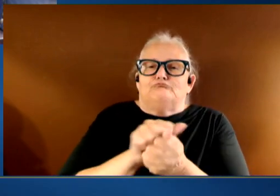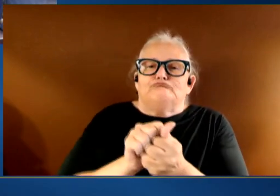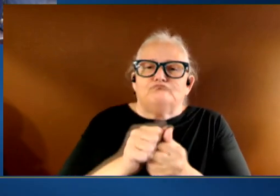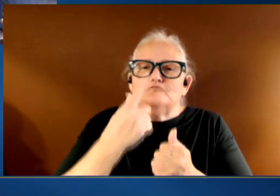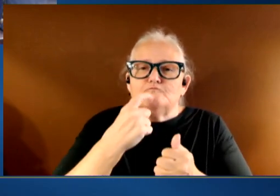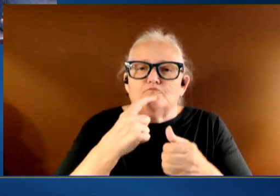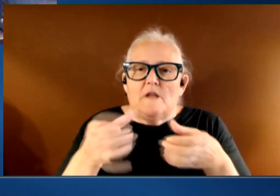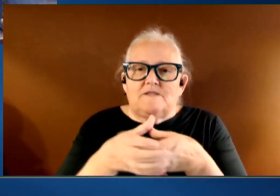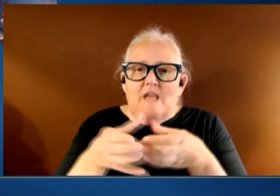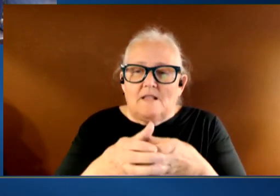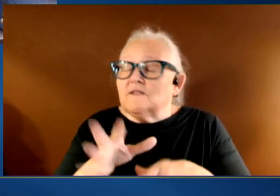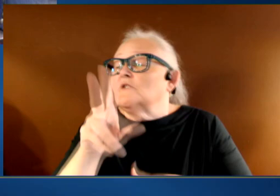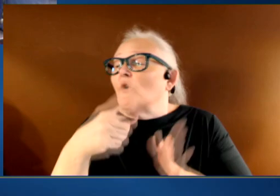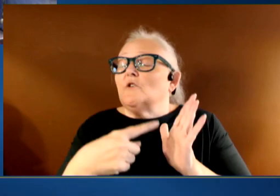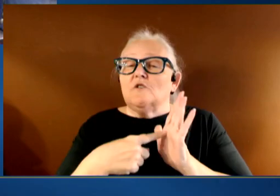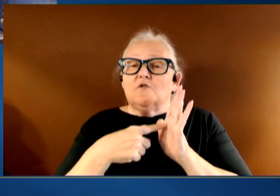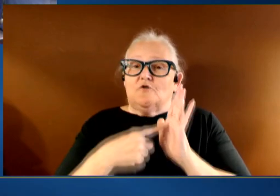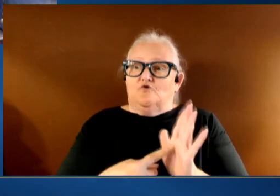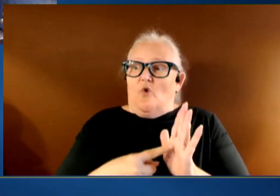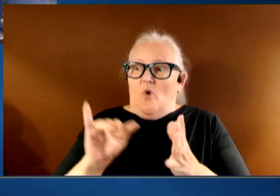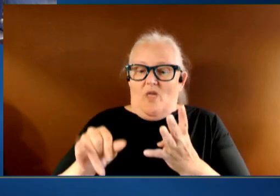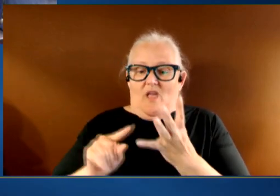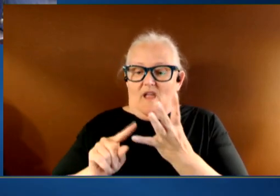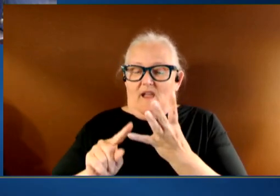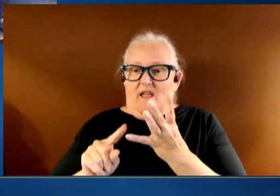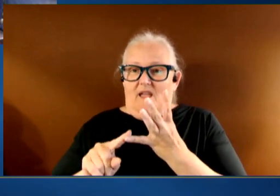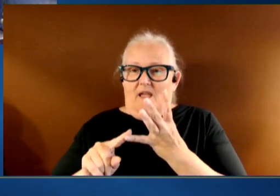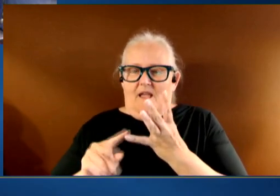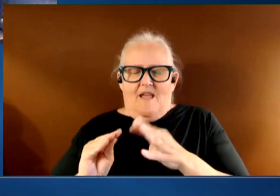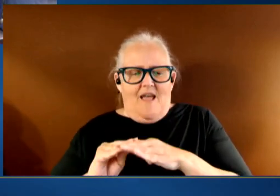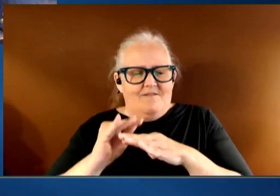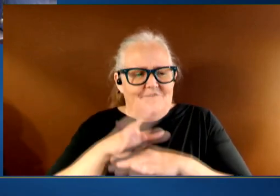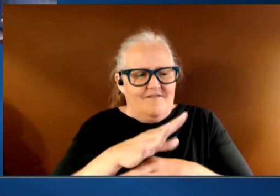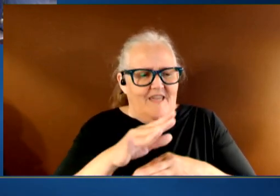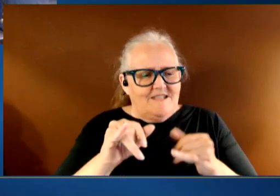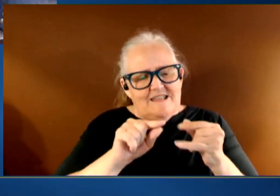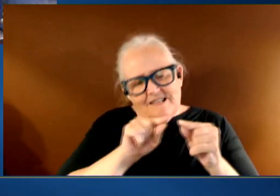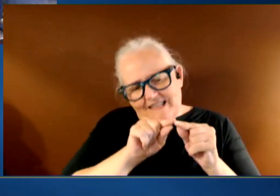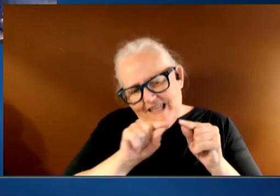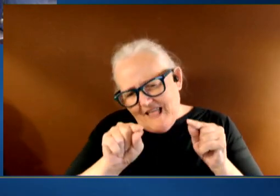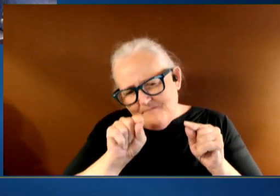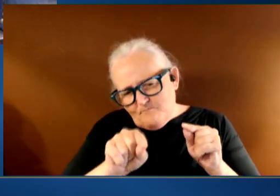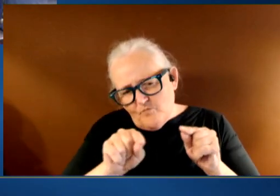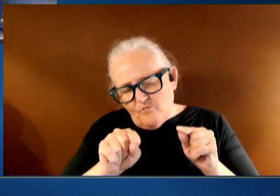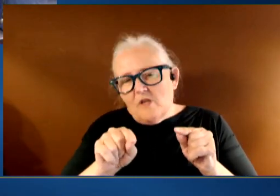the effect of Voxelotor on an endpoint that was reasonably likely to predict clinical benefit,